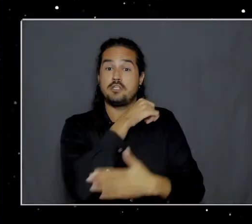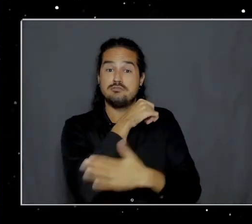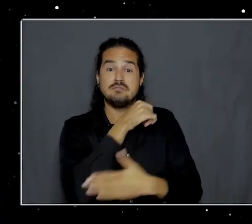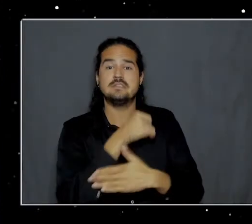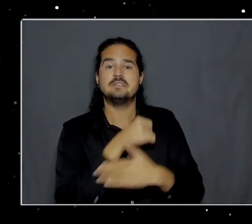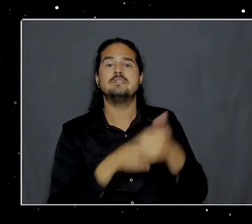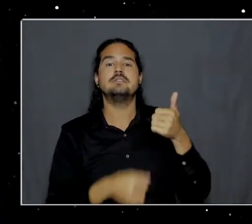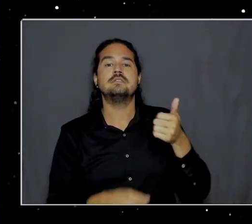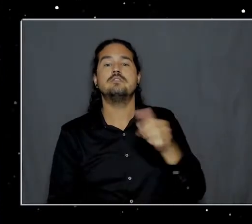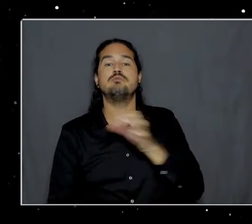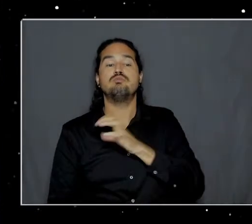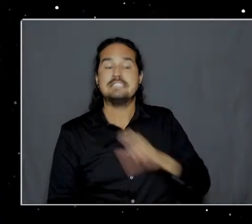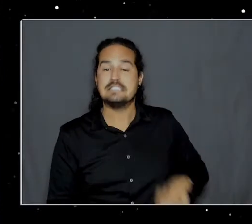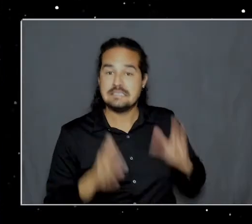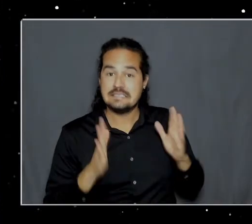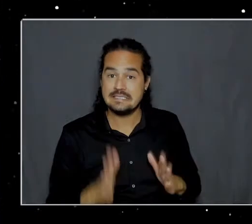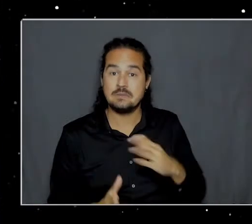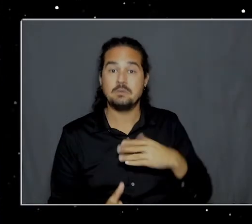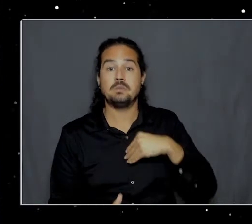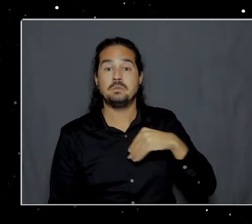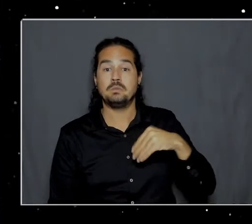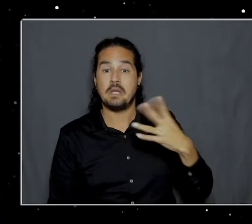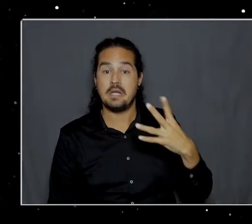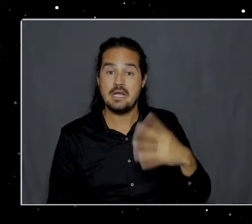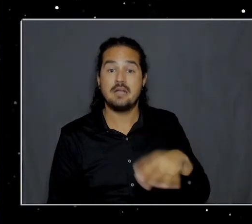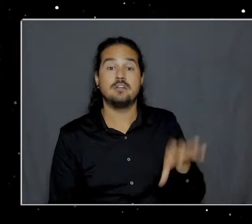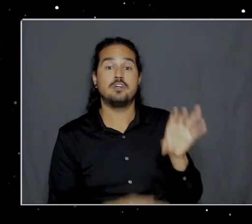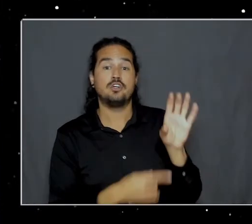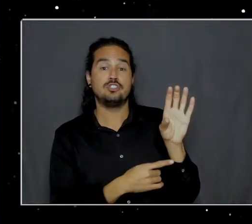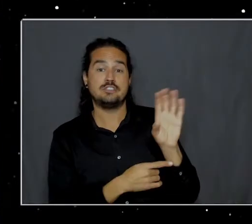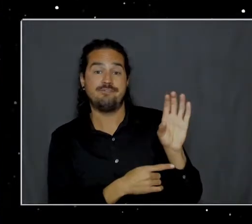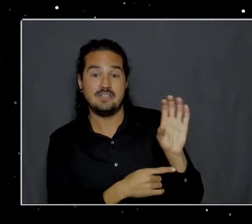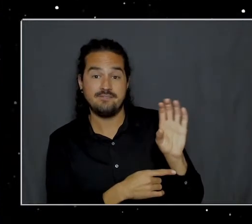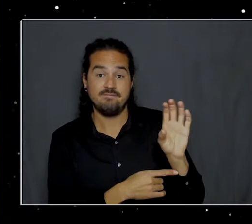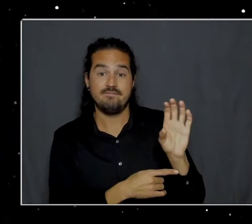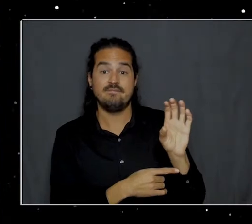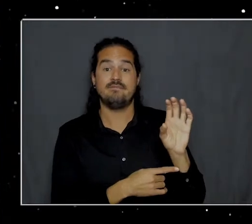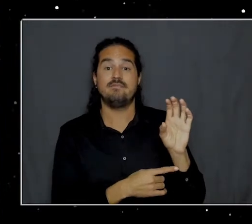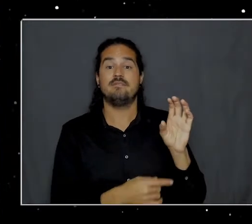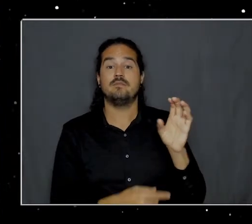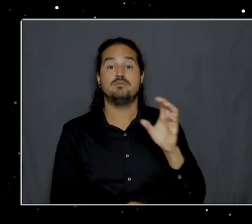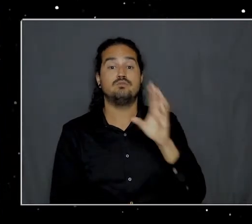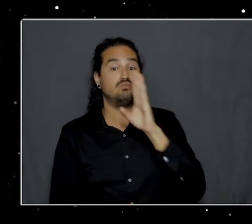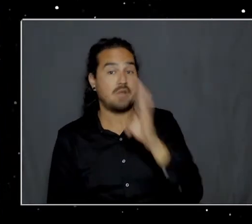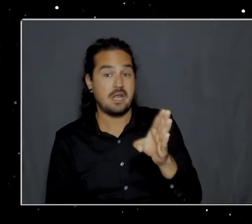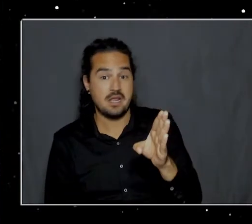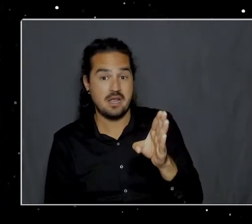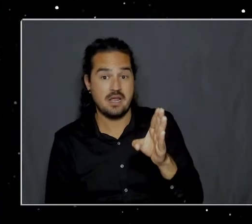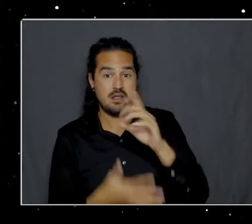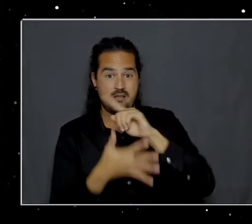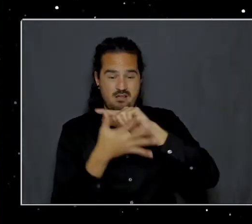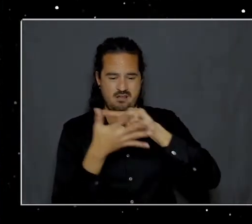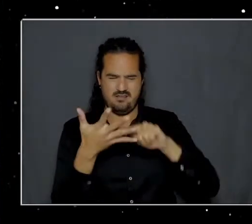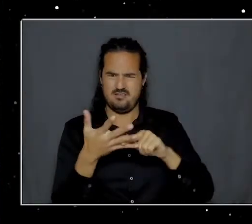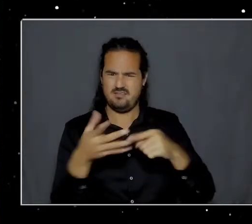WHITE, CONSERVATIVES, MEN,